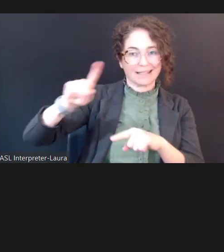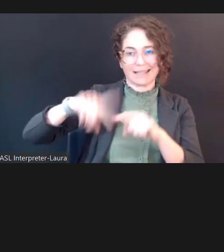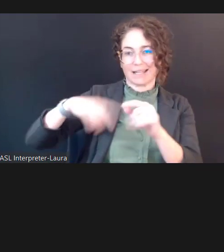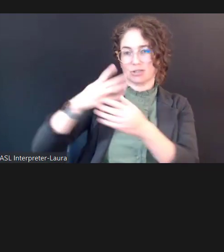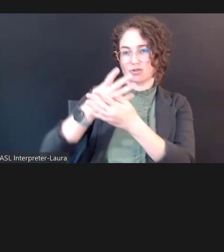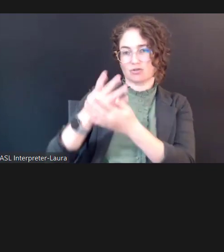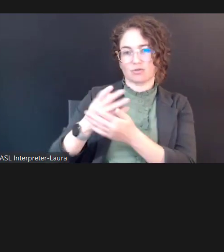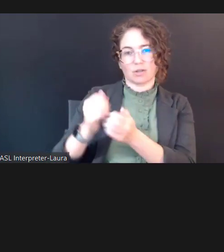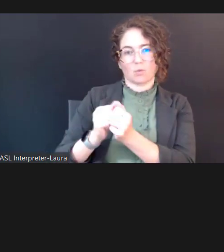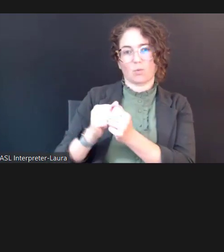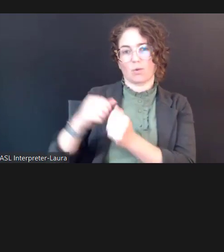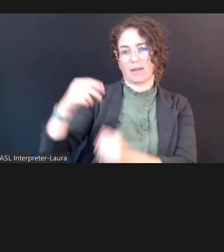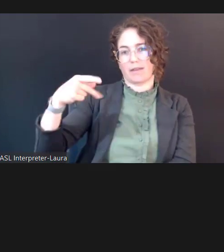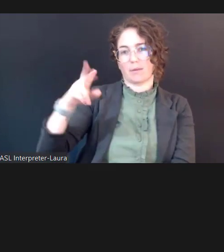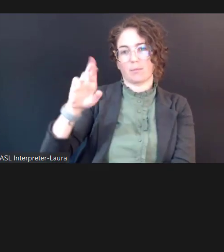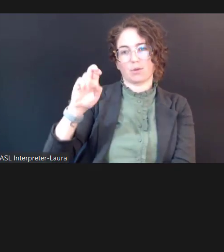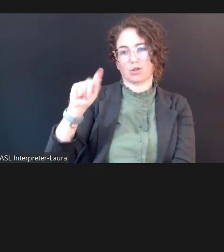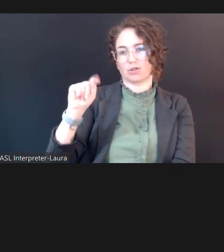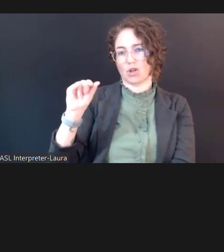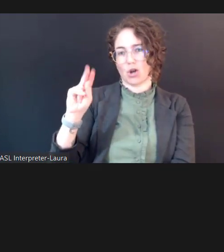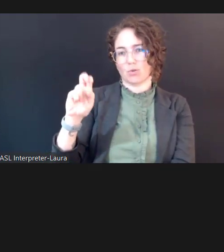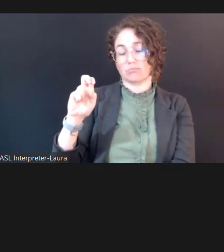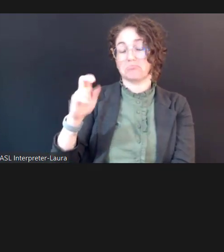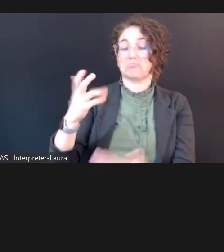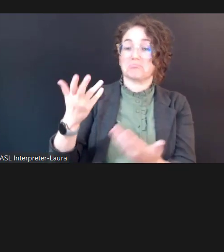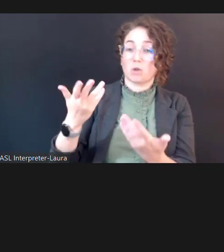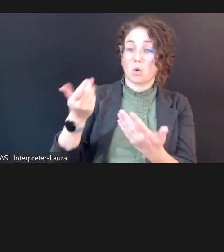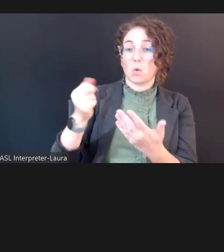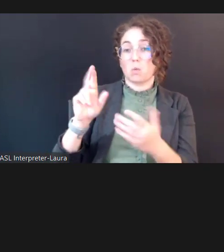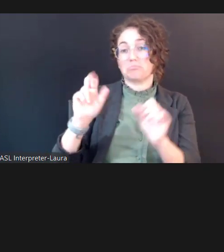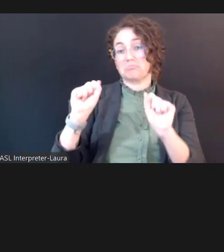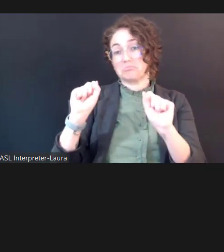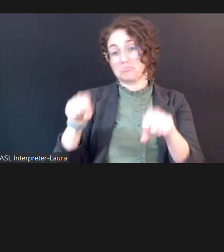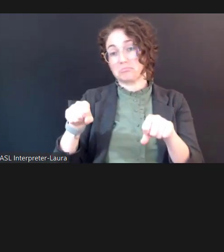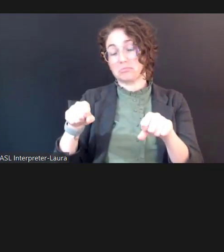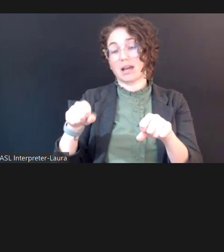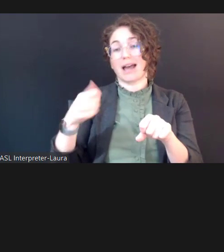alternatively, you'll need to have a means for systemically referring